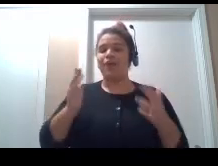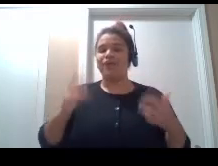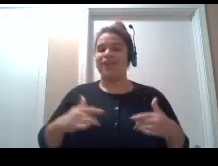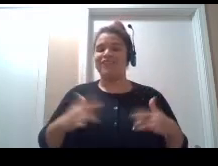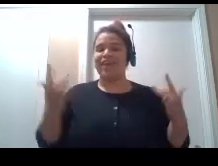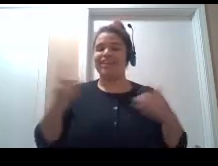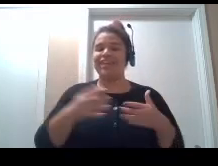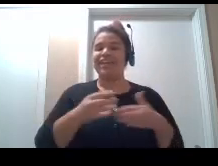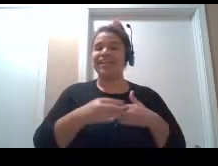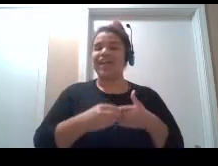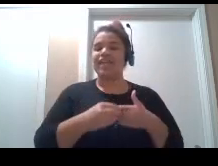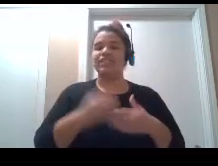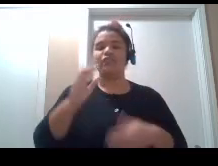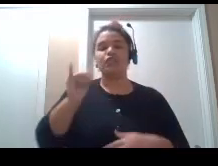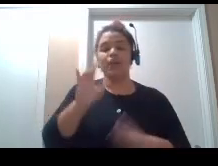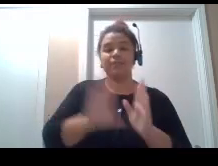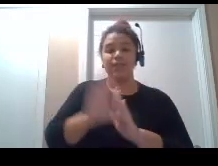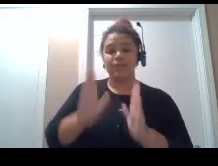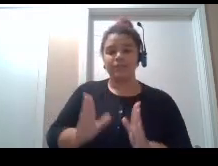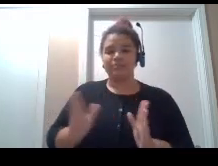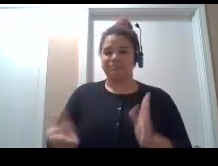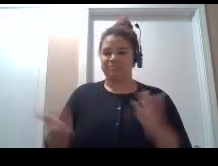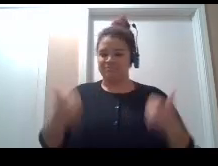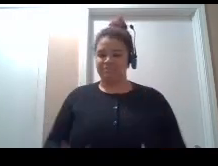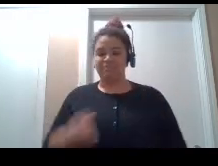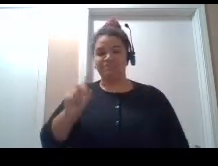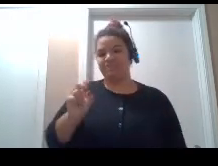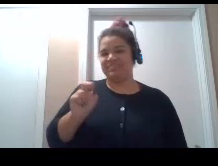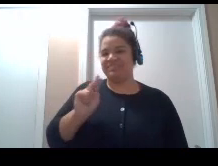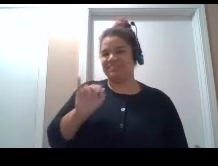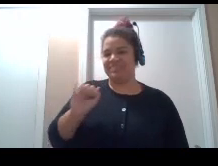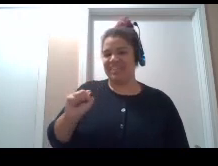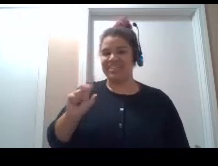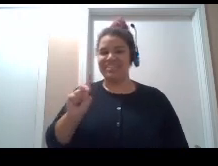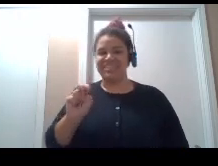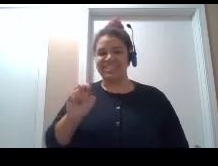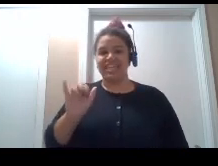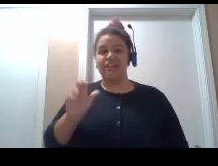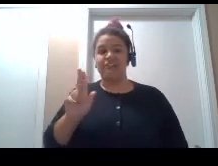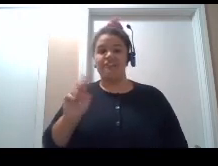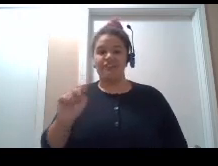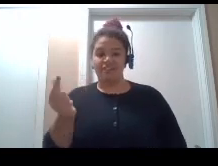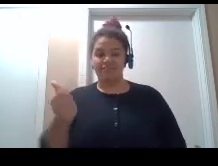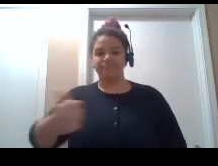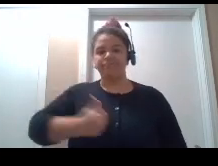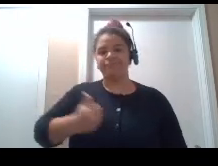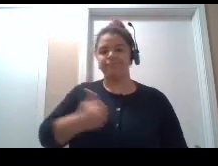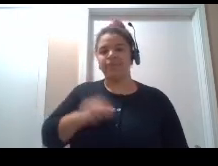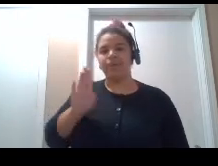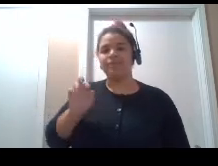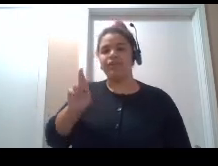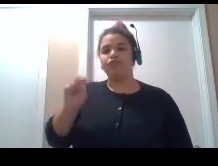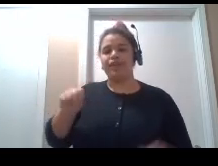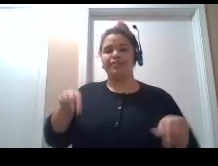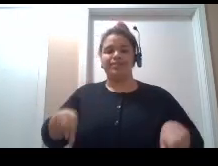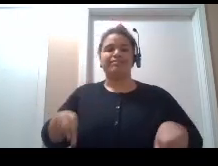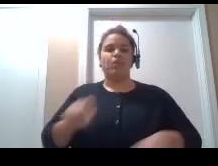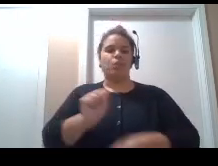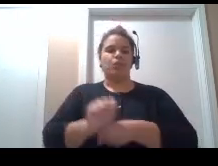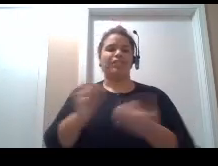Again, my name is Dennis DeYoung, and I am a Business Relations Specialist here at Opportunities for Ohioans with Disabilities.